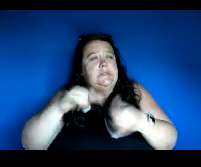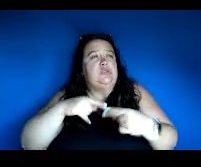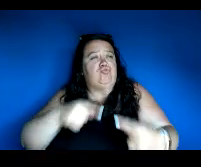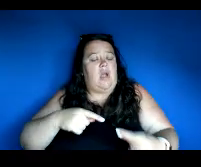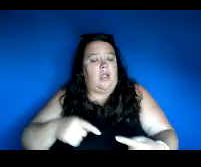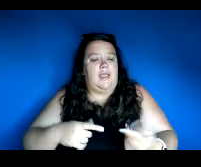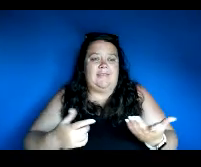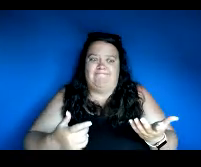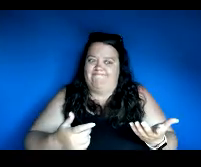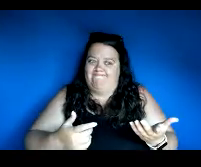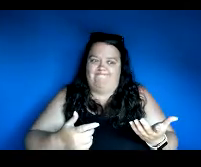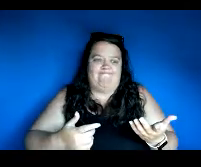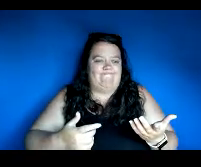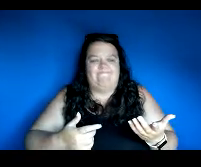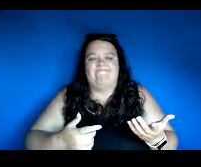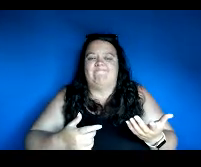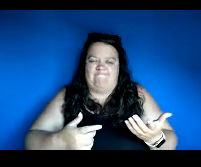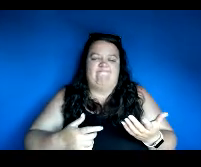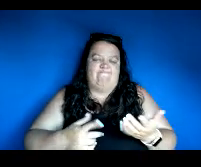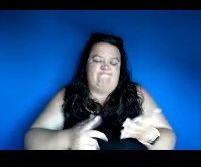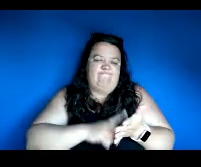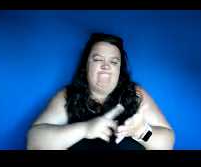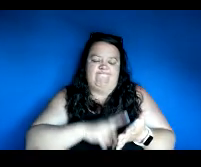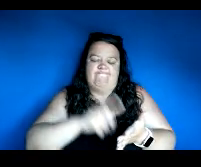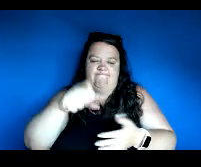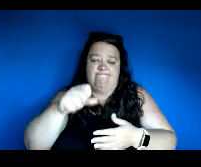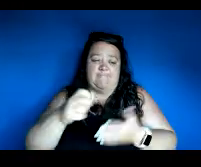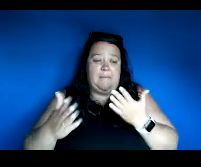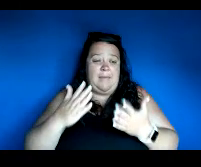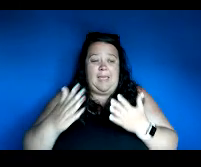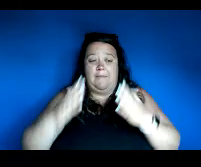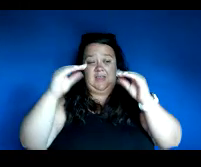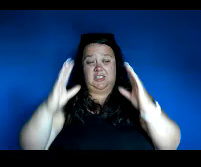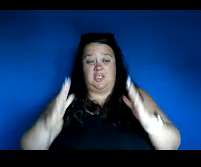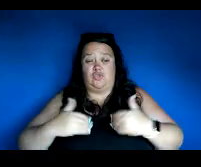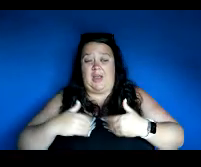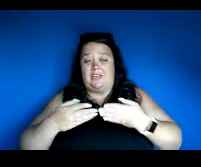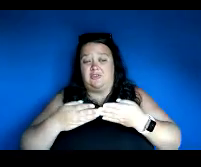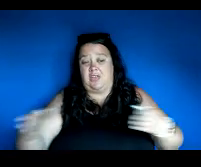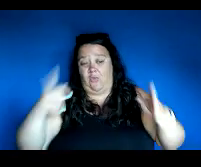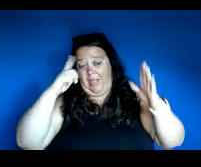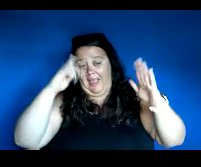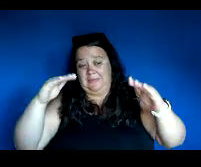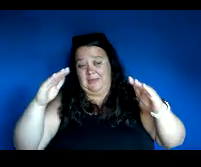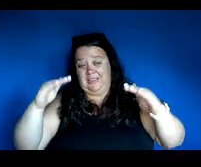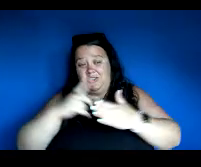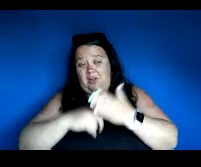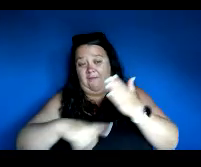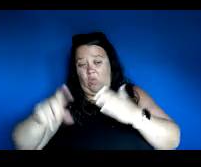And, you know, that that can be because, you know, the teacher has a generalized expectation about what you need to be able to show